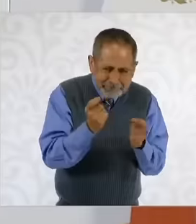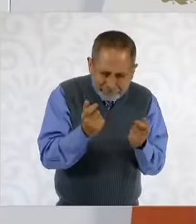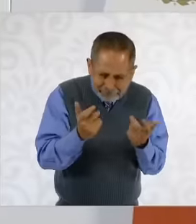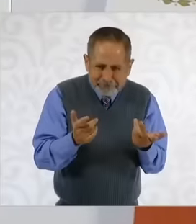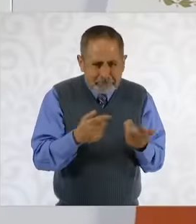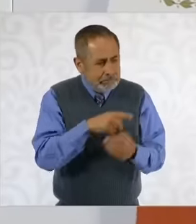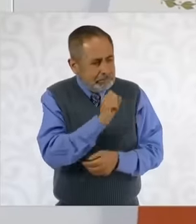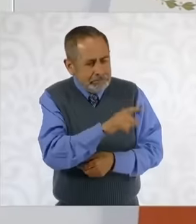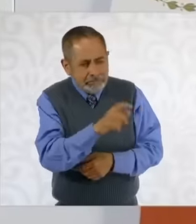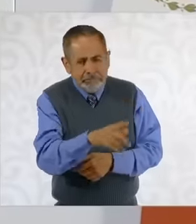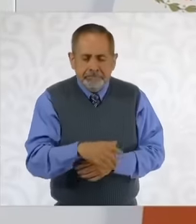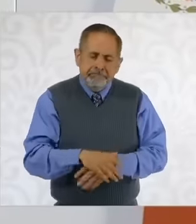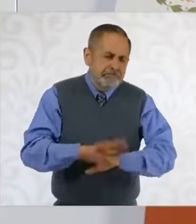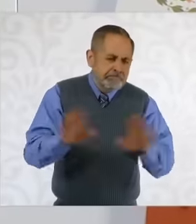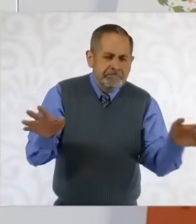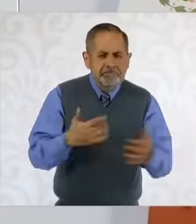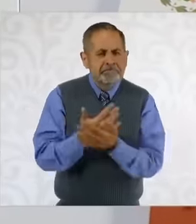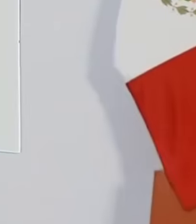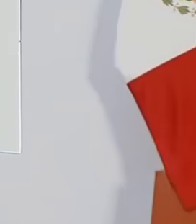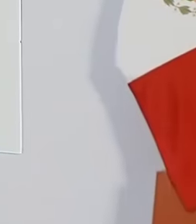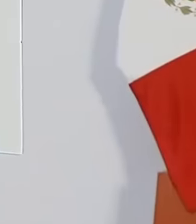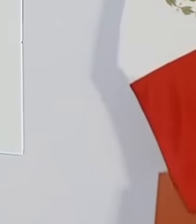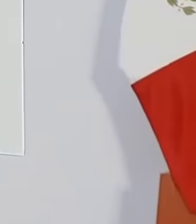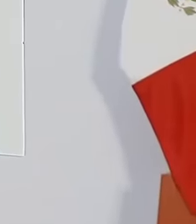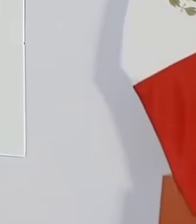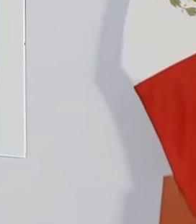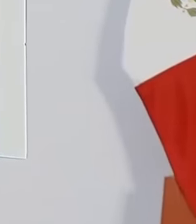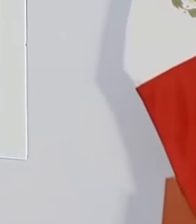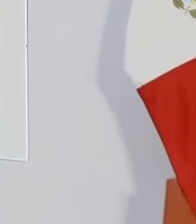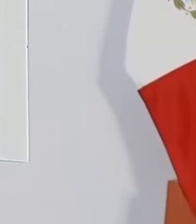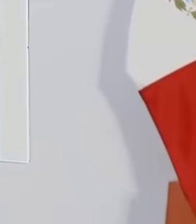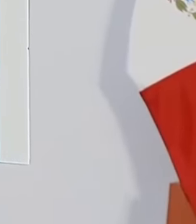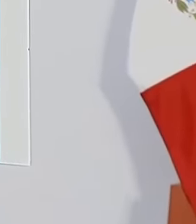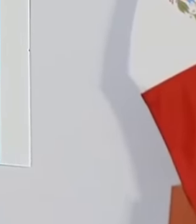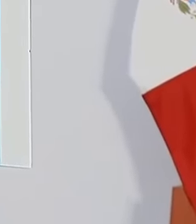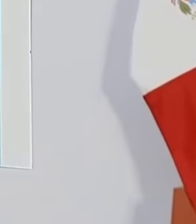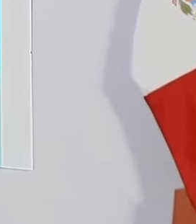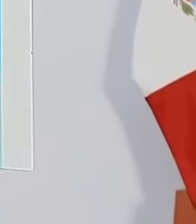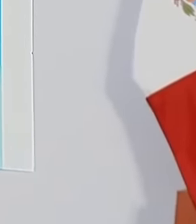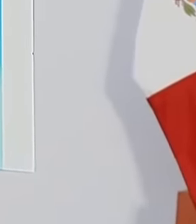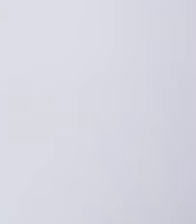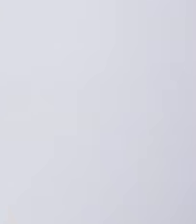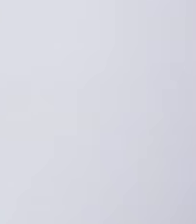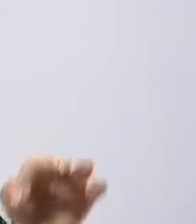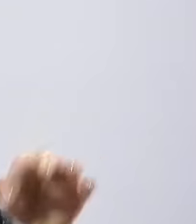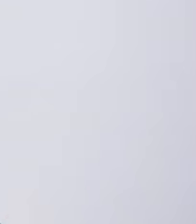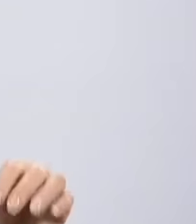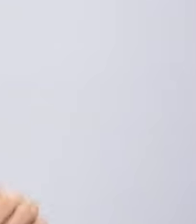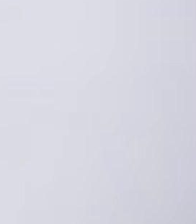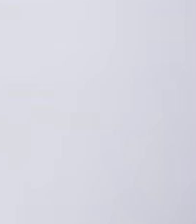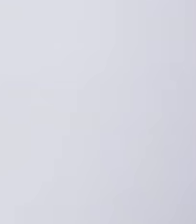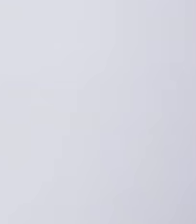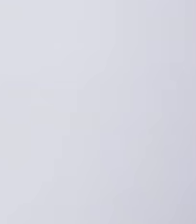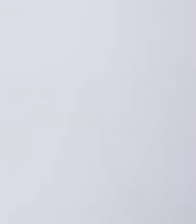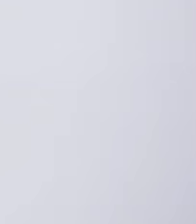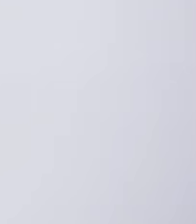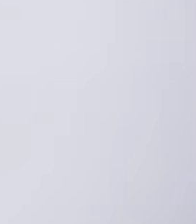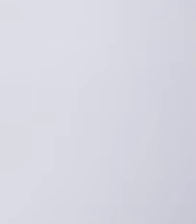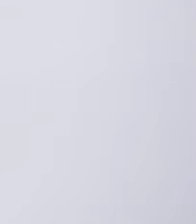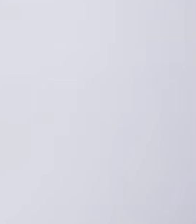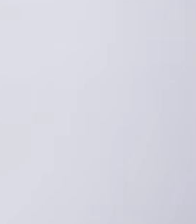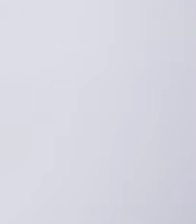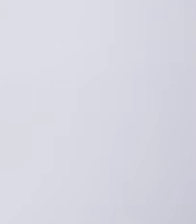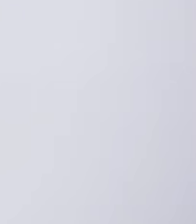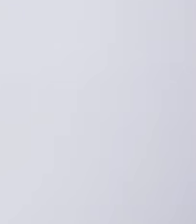and we are going to wait and tell the people first that the people of Mexico elected me and that eight